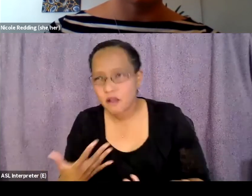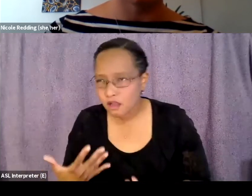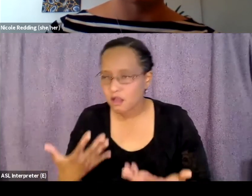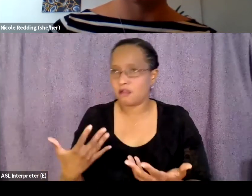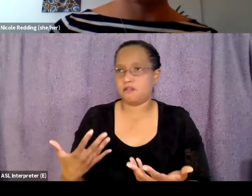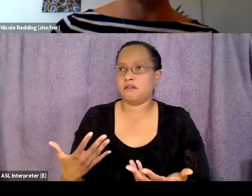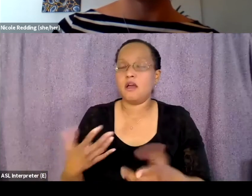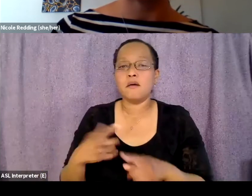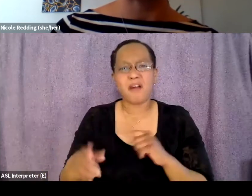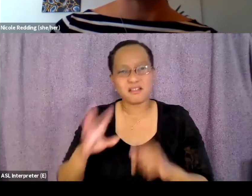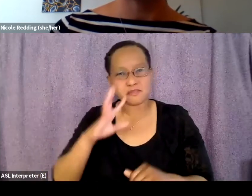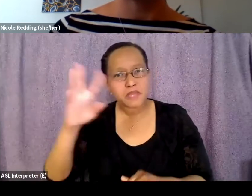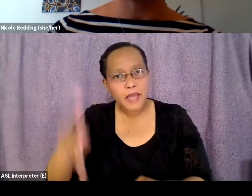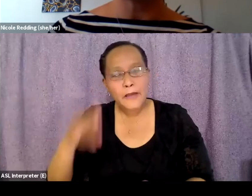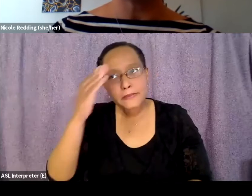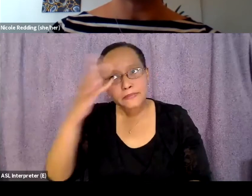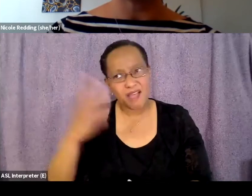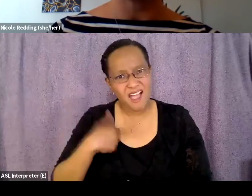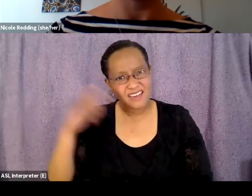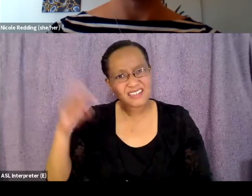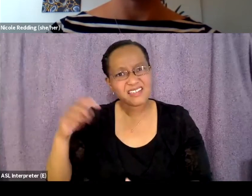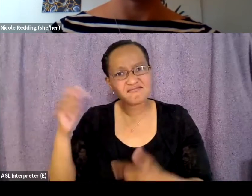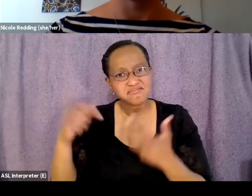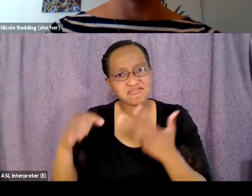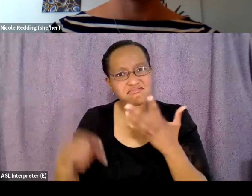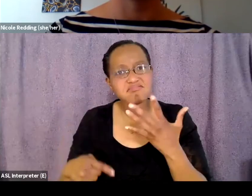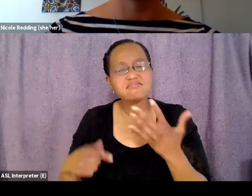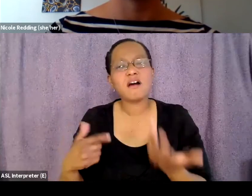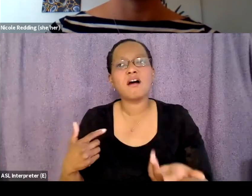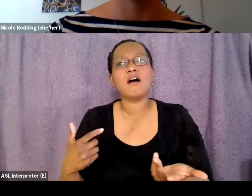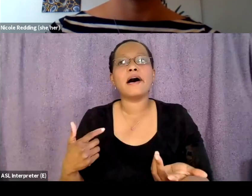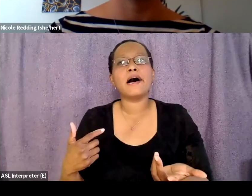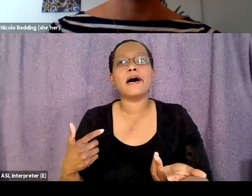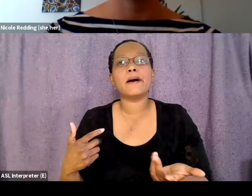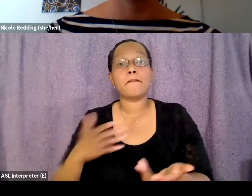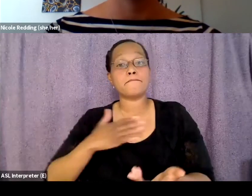about what I need and using my platforms to.